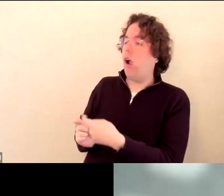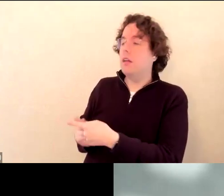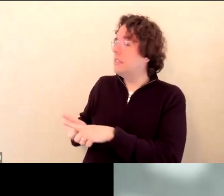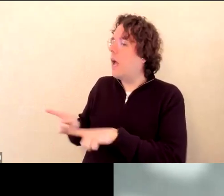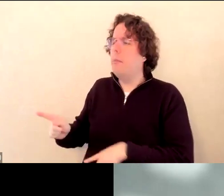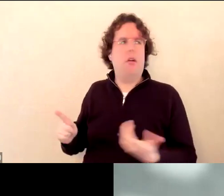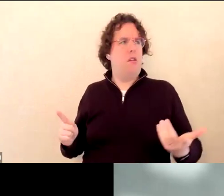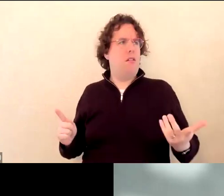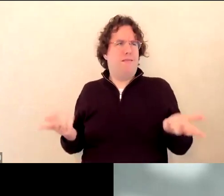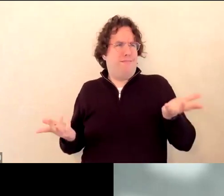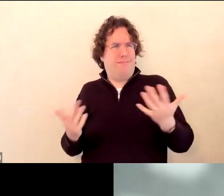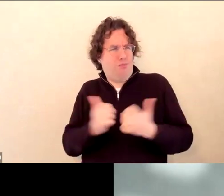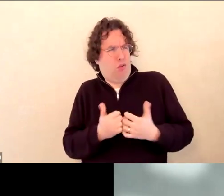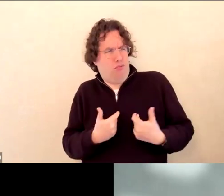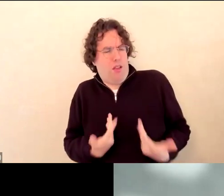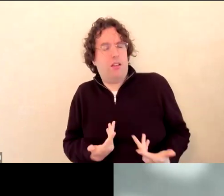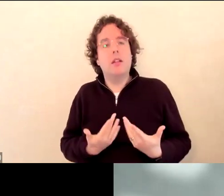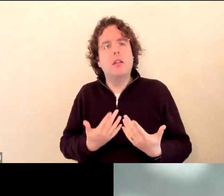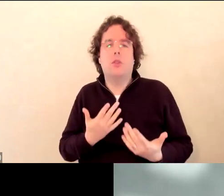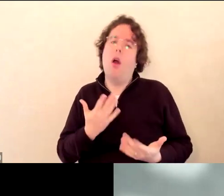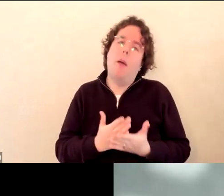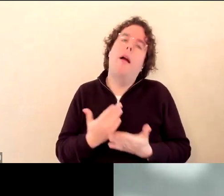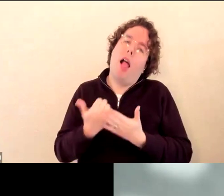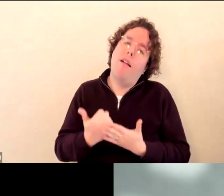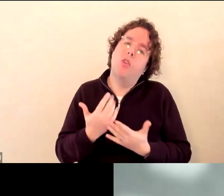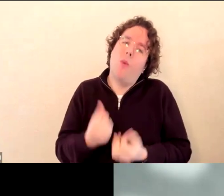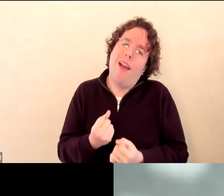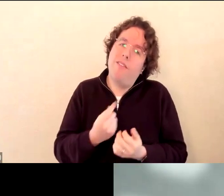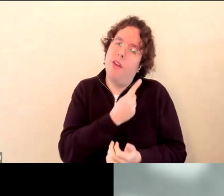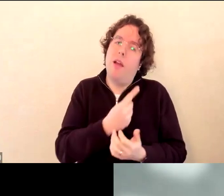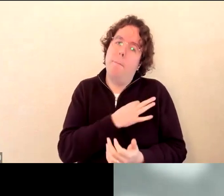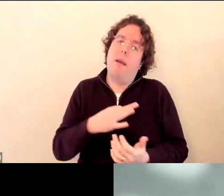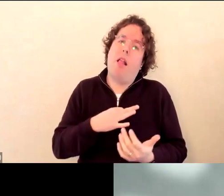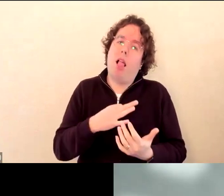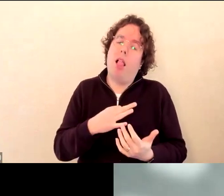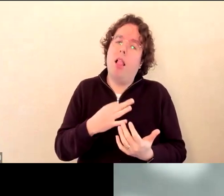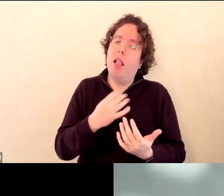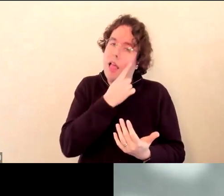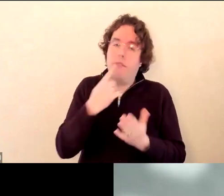have medical evidence and practically speaking it can mean you get your support quicker. It isn't strictly required but